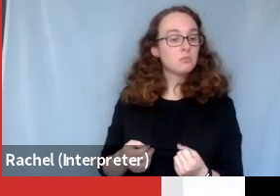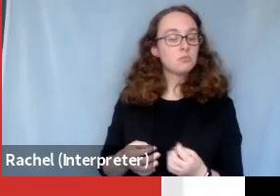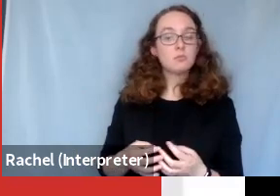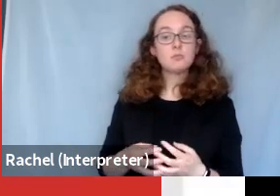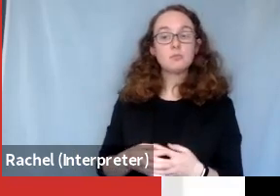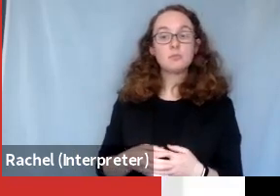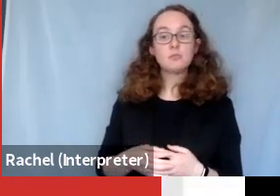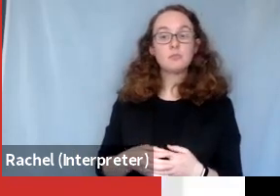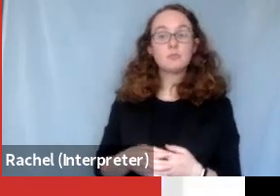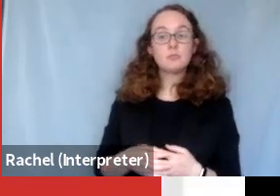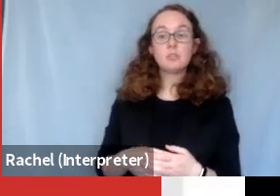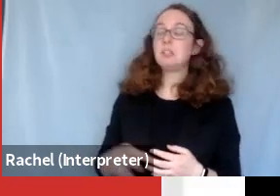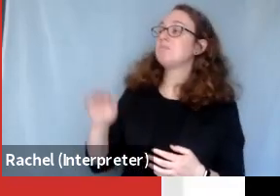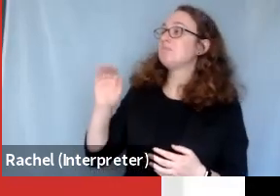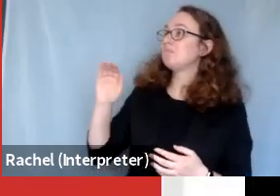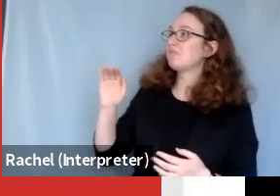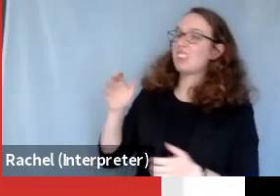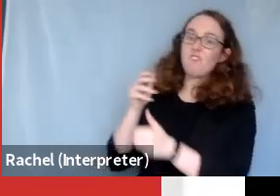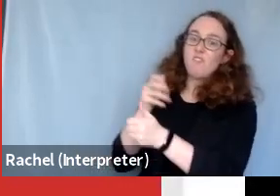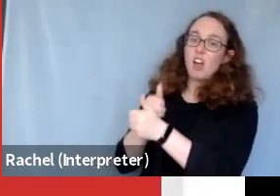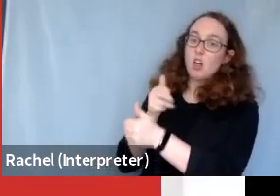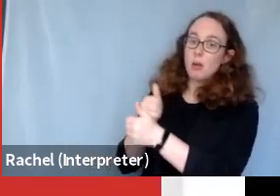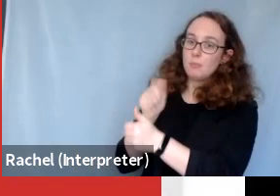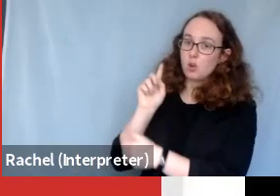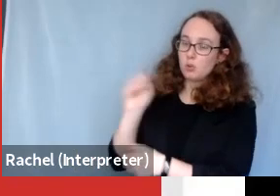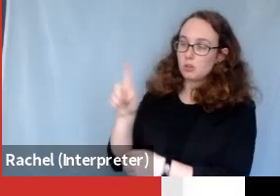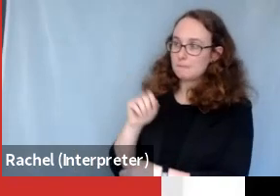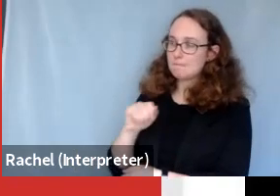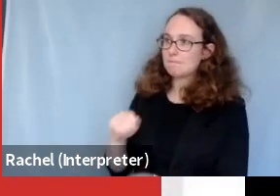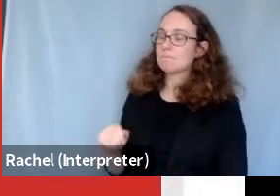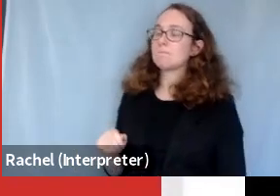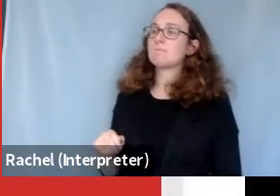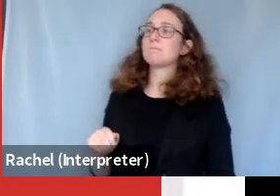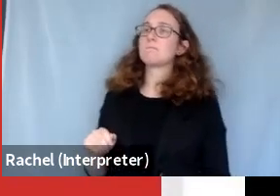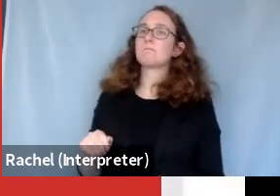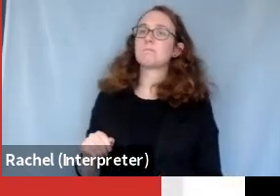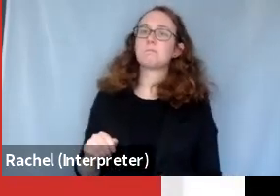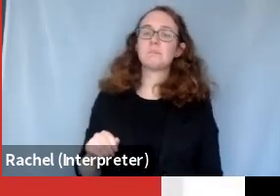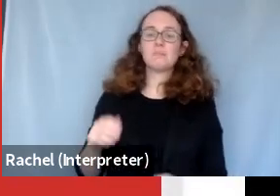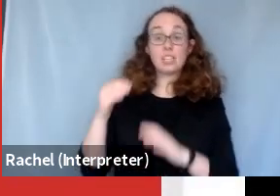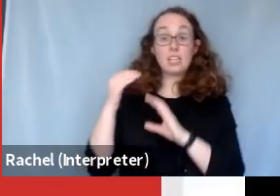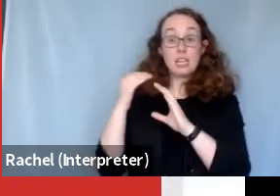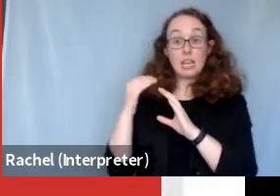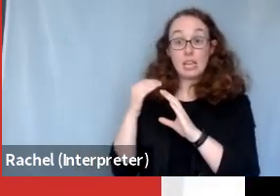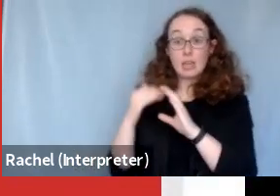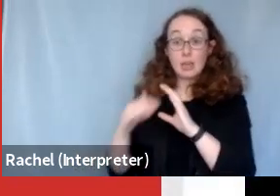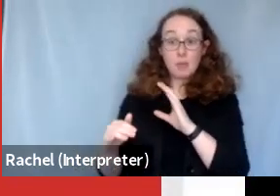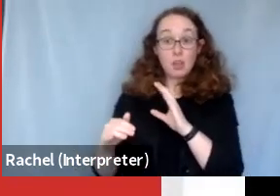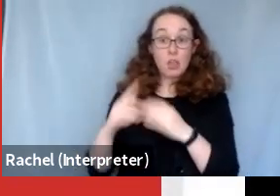Just a follow-up question to that last question Paul, about they email if they get a email saying that it's ready to be